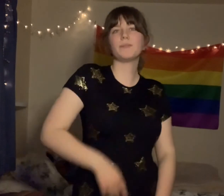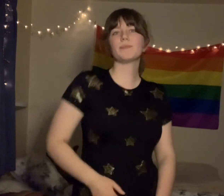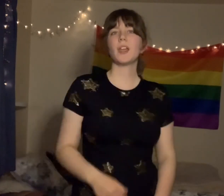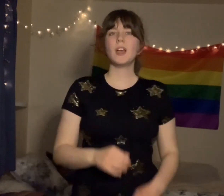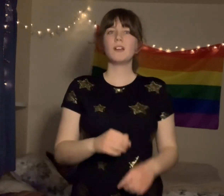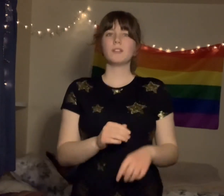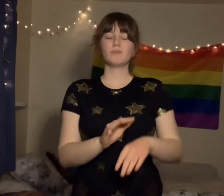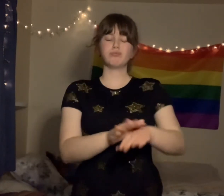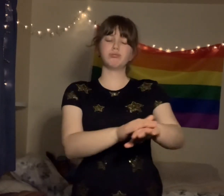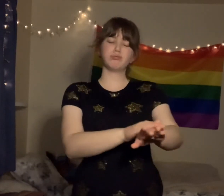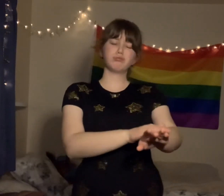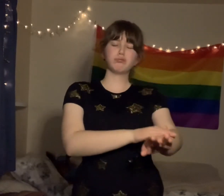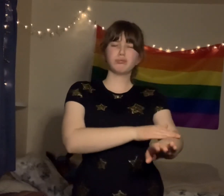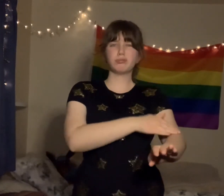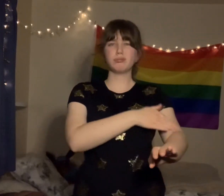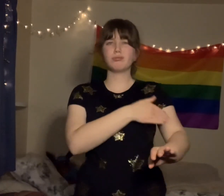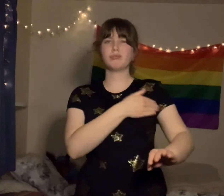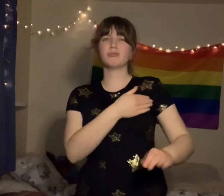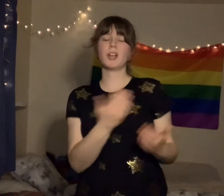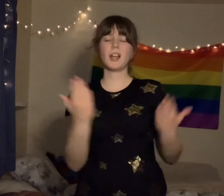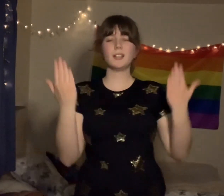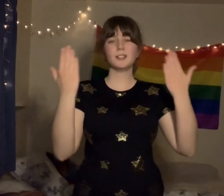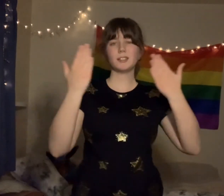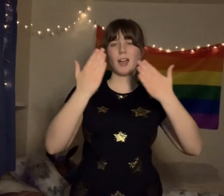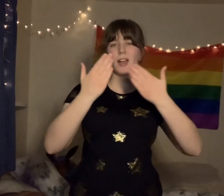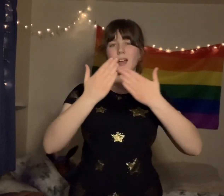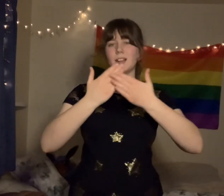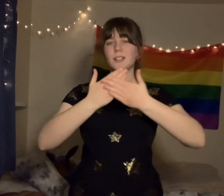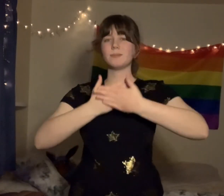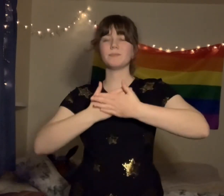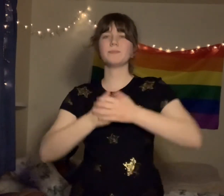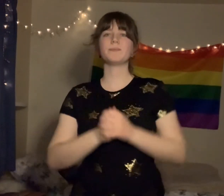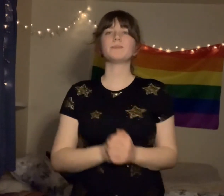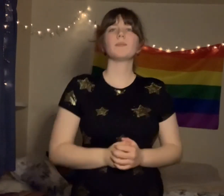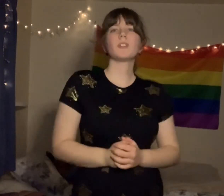A never- ending night